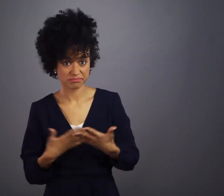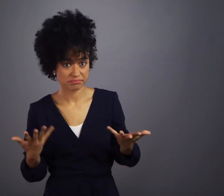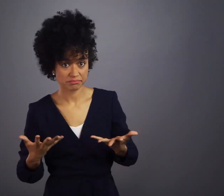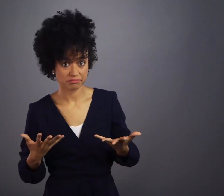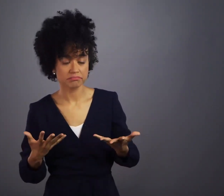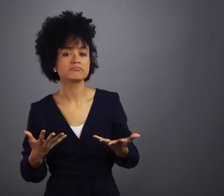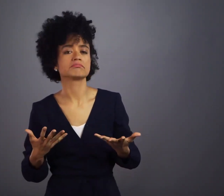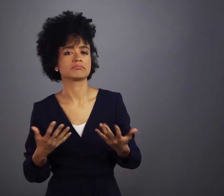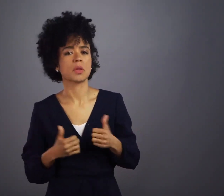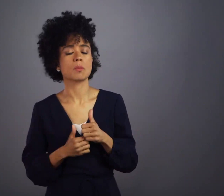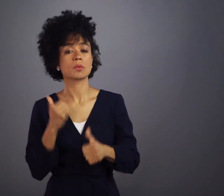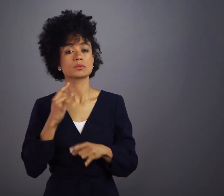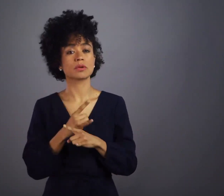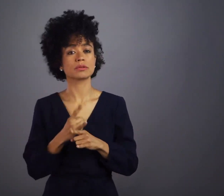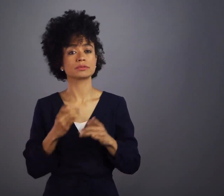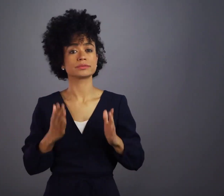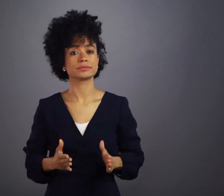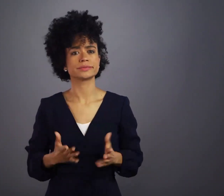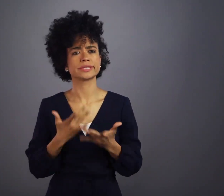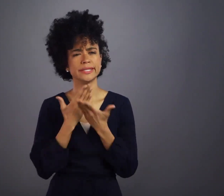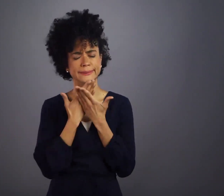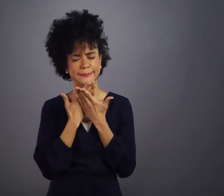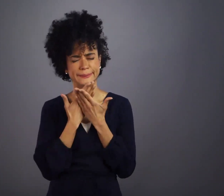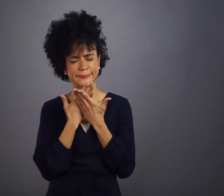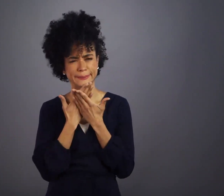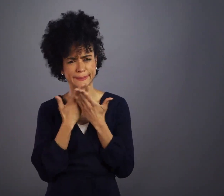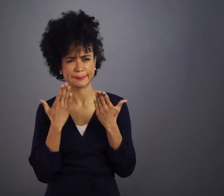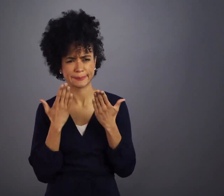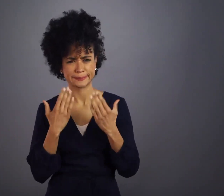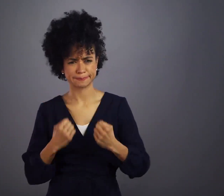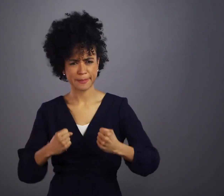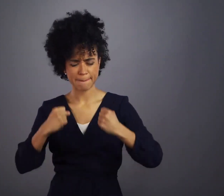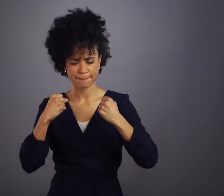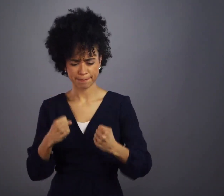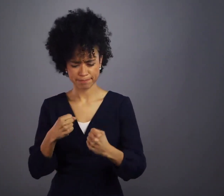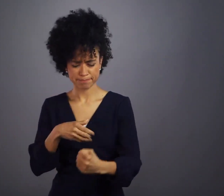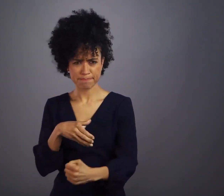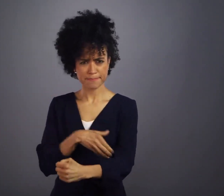The fact is that most alcoholics, for reasons yet obscure,